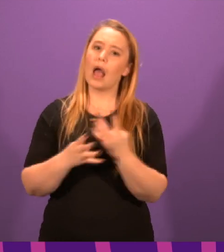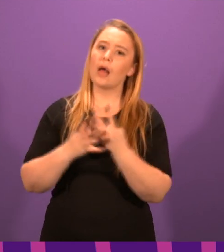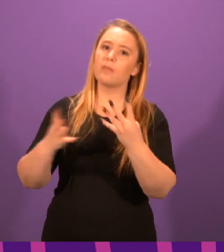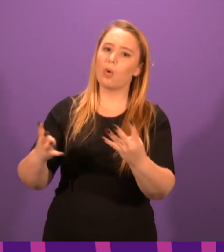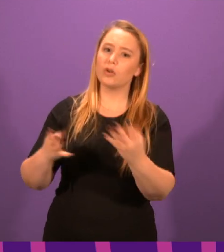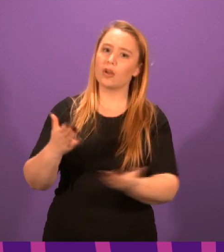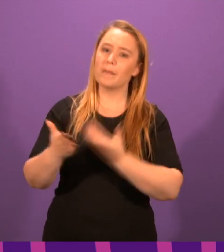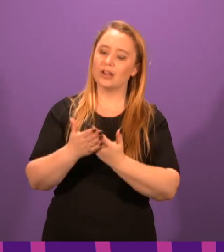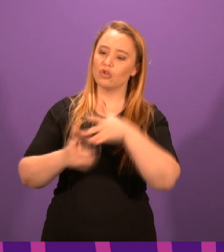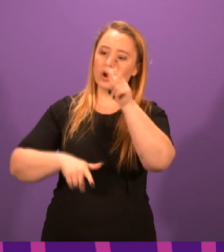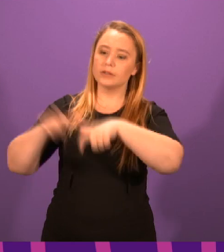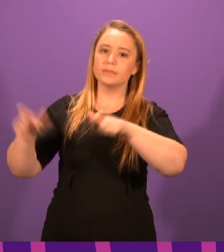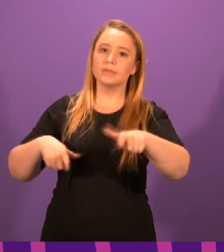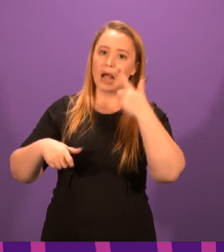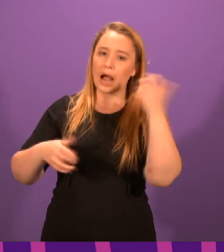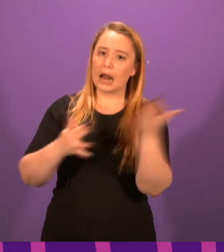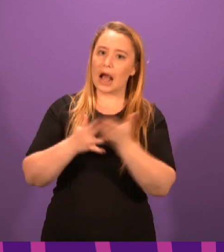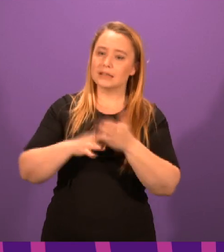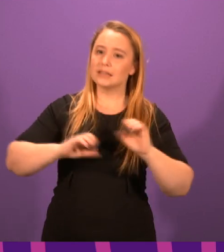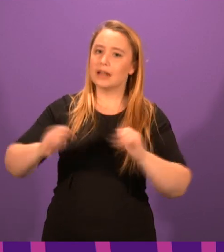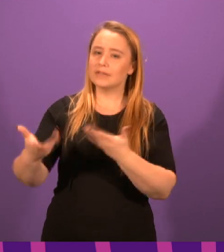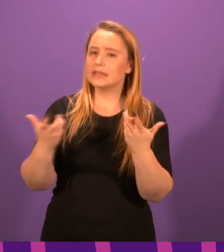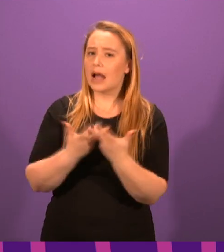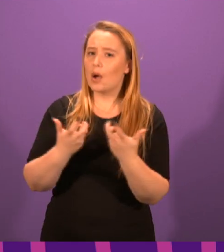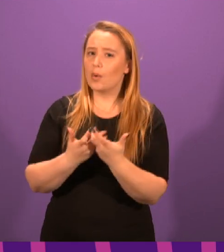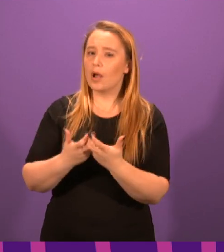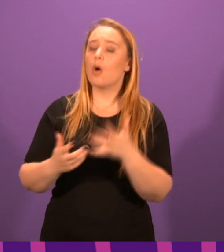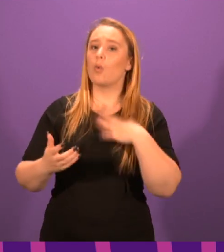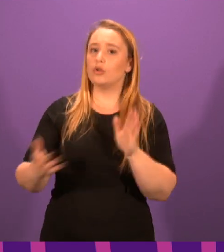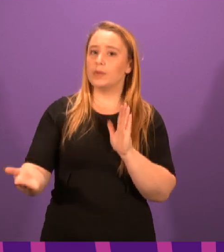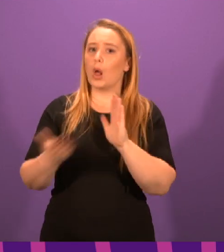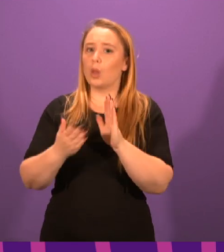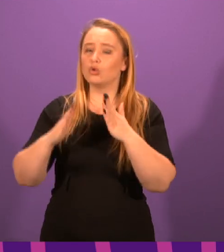my constituents can access those services closer to home throughout the winter period?